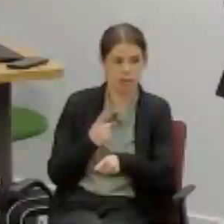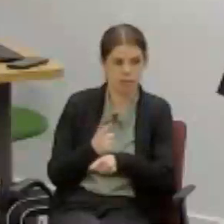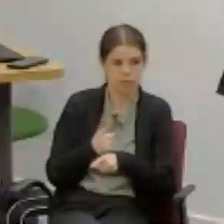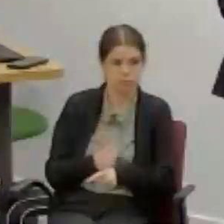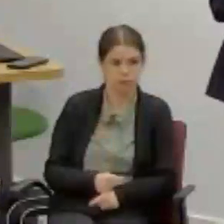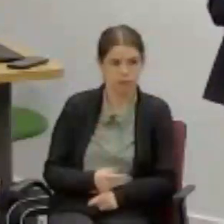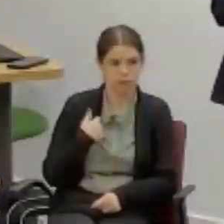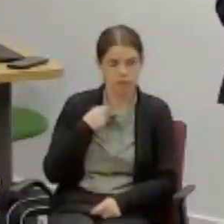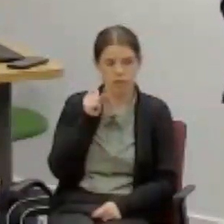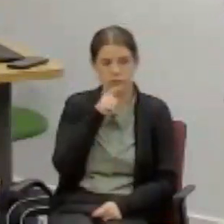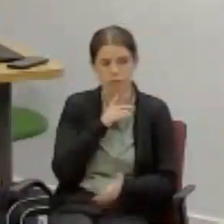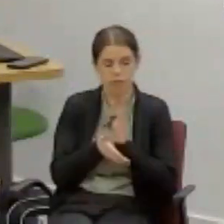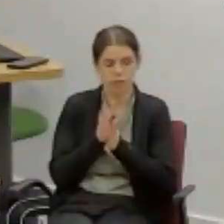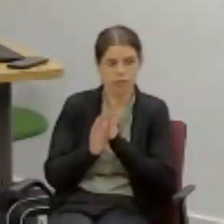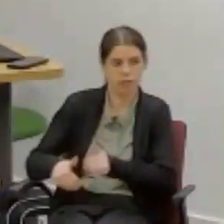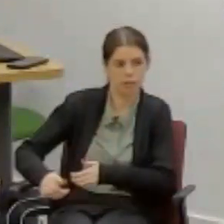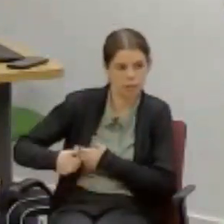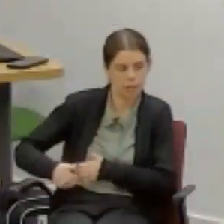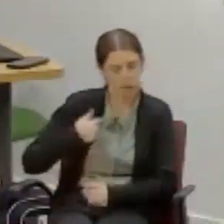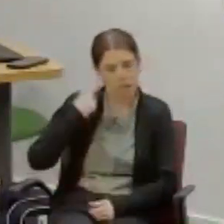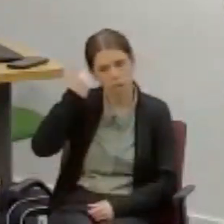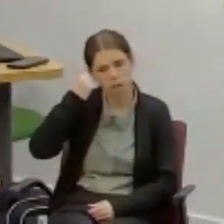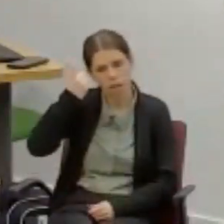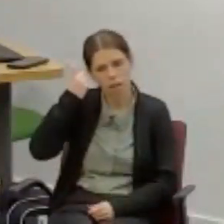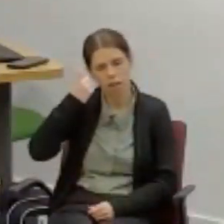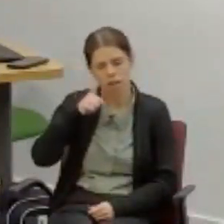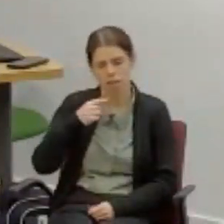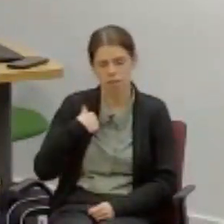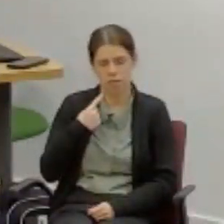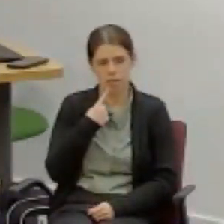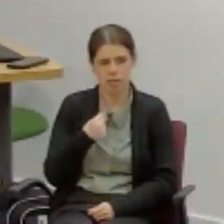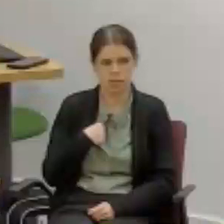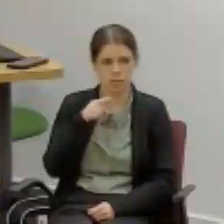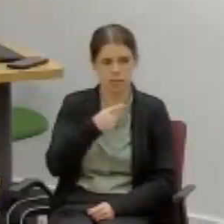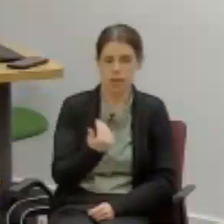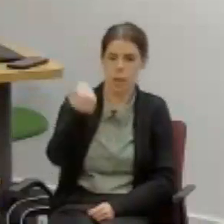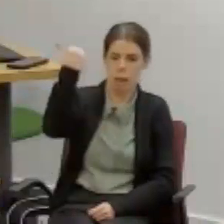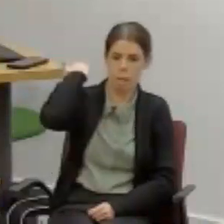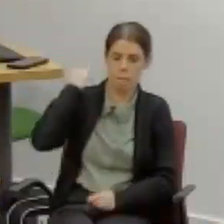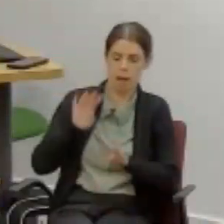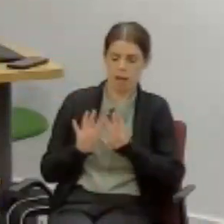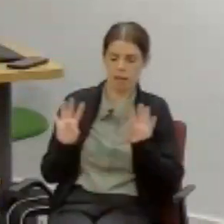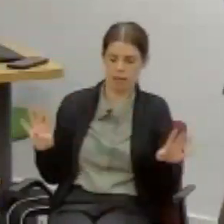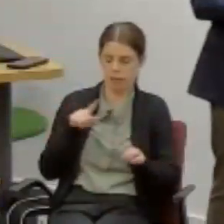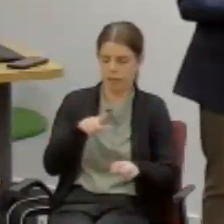And so, I'm curious. But I've always kind of convinced myself that he's a back, so he's Protected. He's fine, you know.